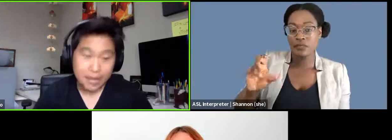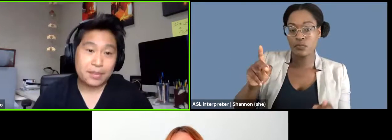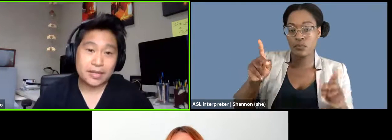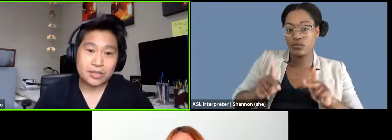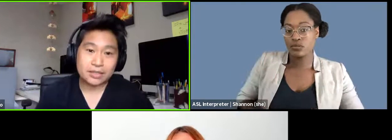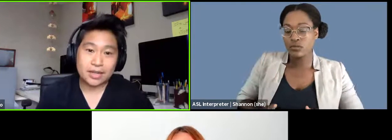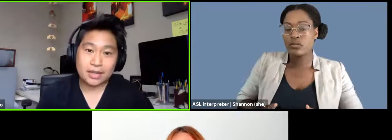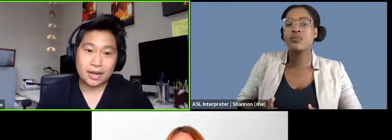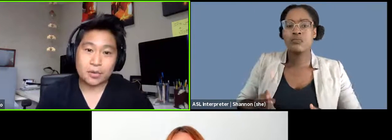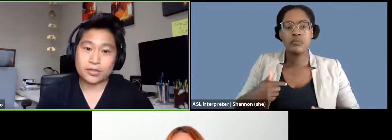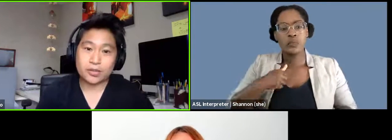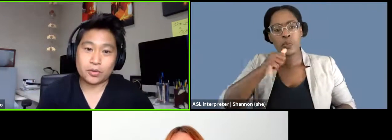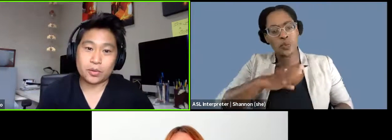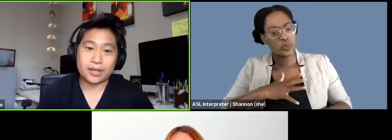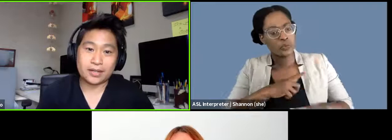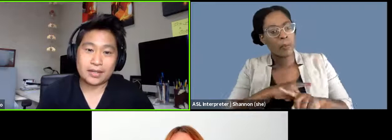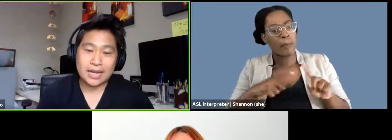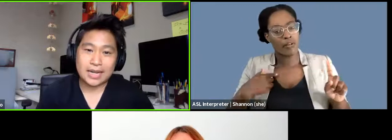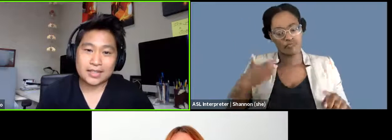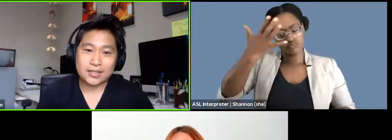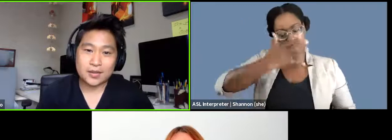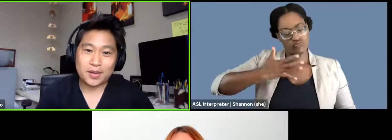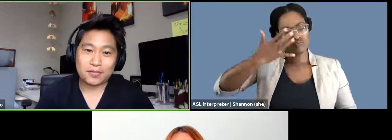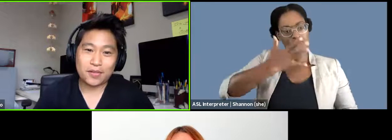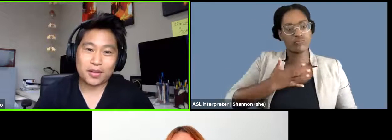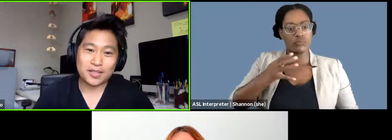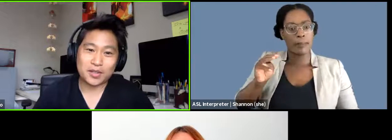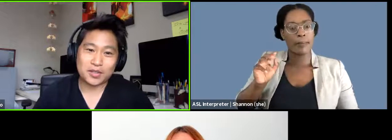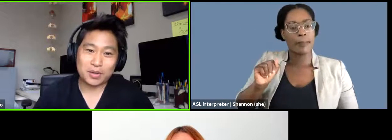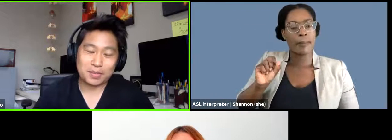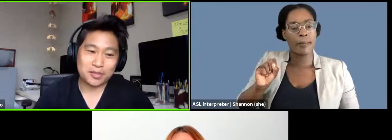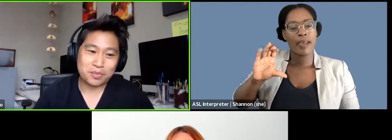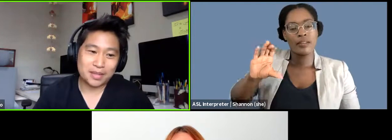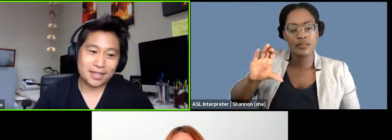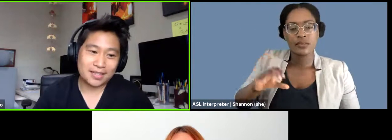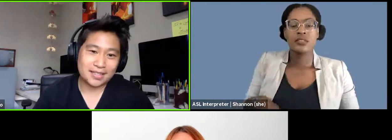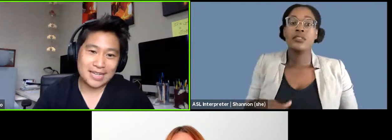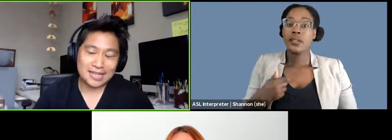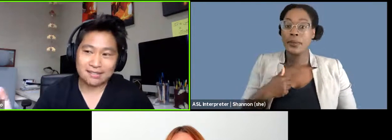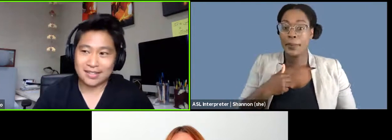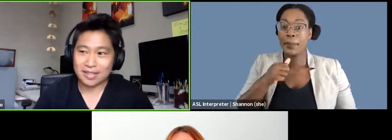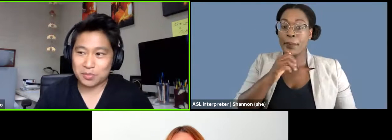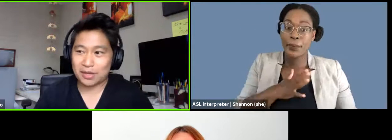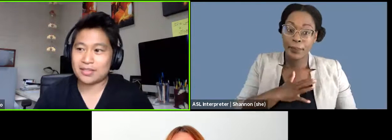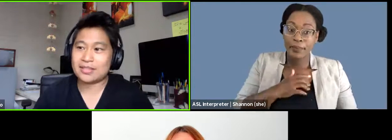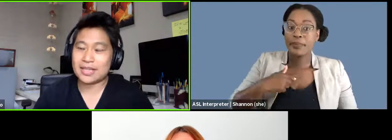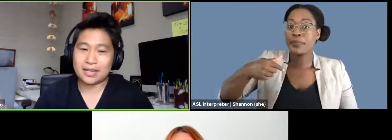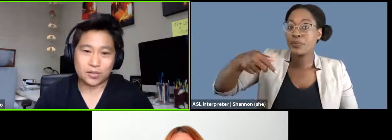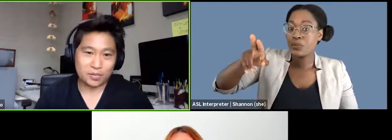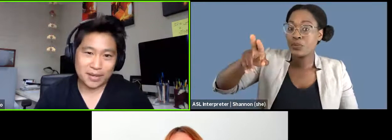I am Asian and I am also queer. I fall into those three major buckets. The experience a triple